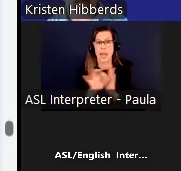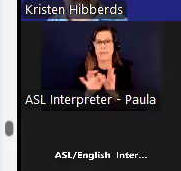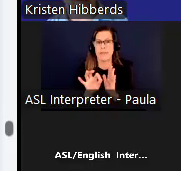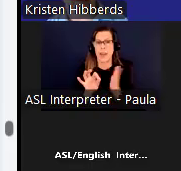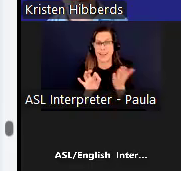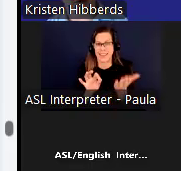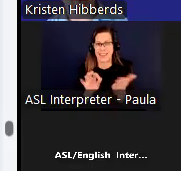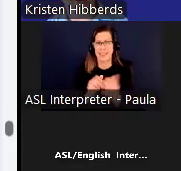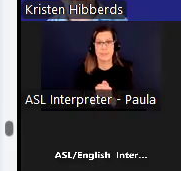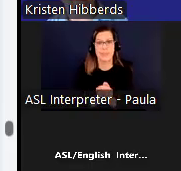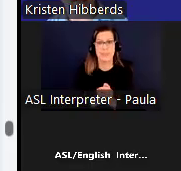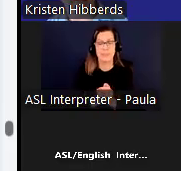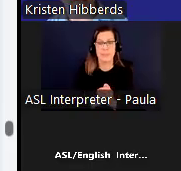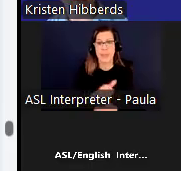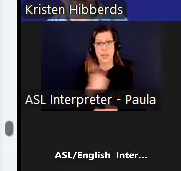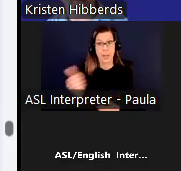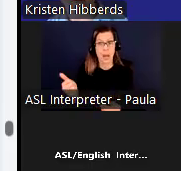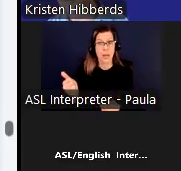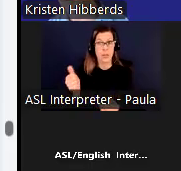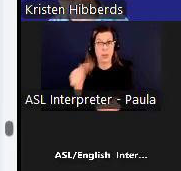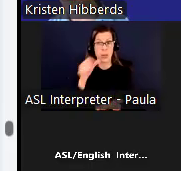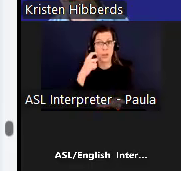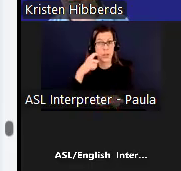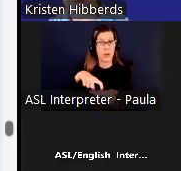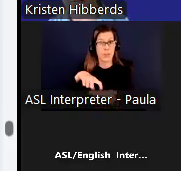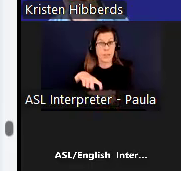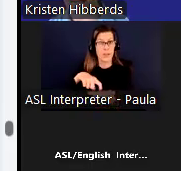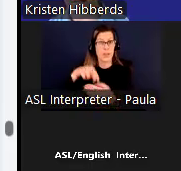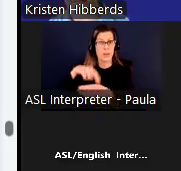And so other notifications and referrals will get renumbered to seven.